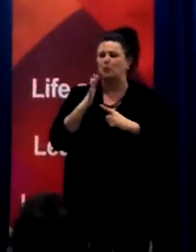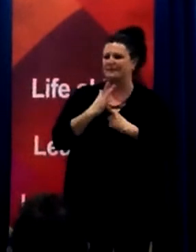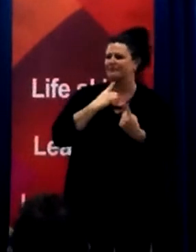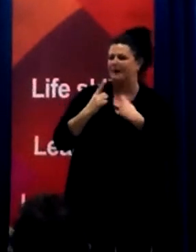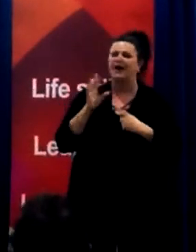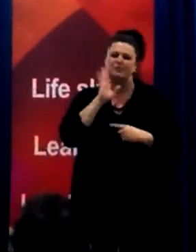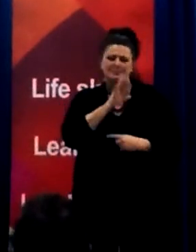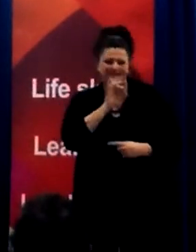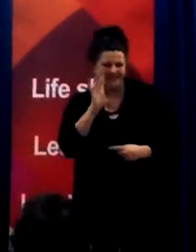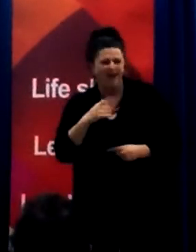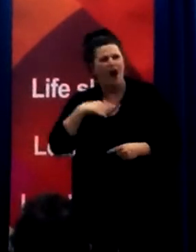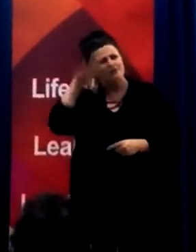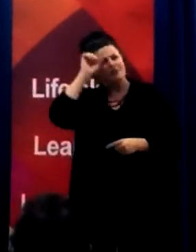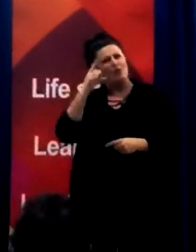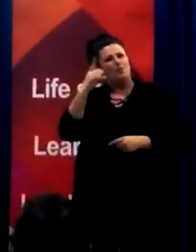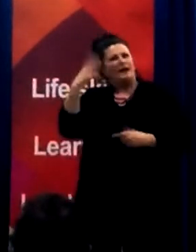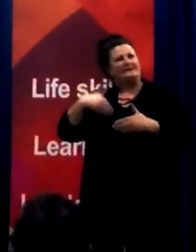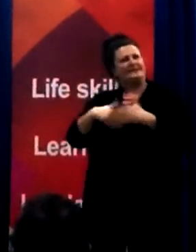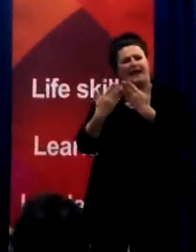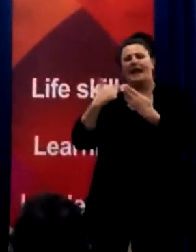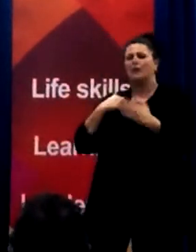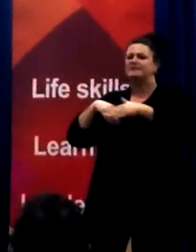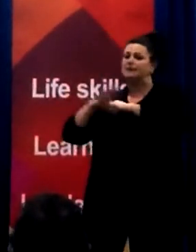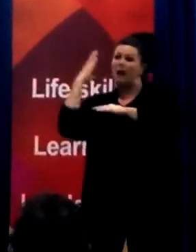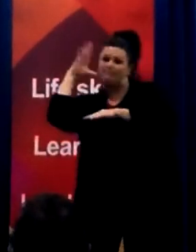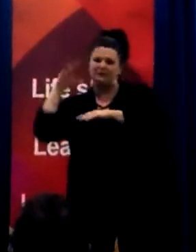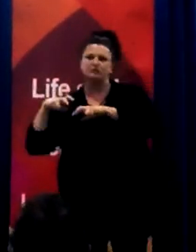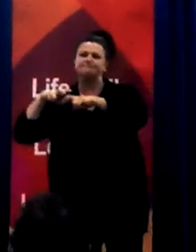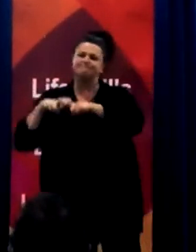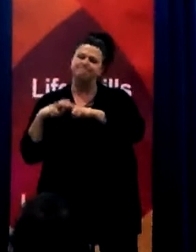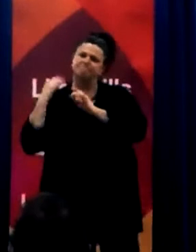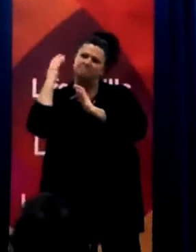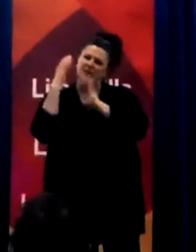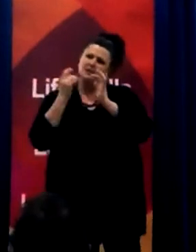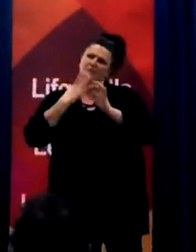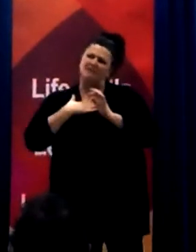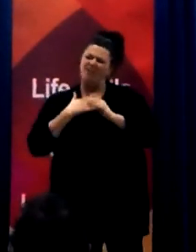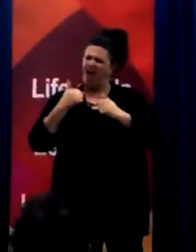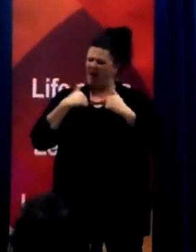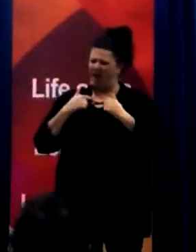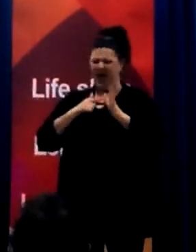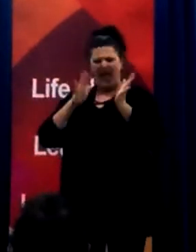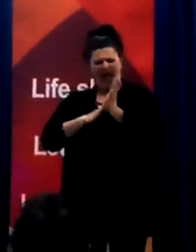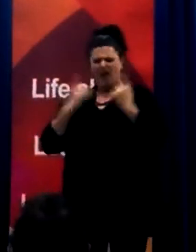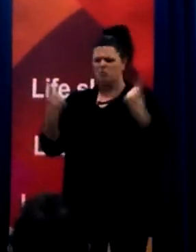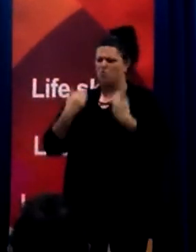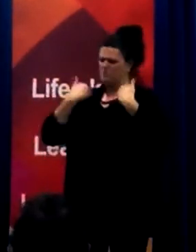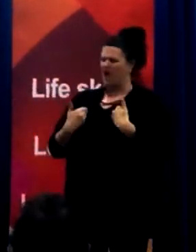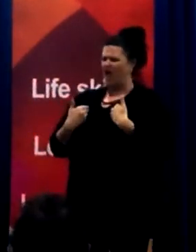I remember being in my bedroom one day and I thought to myself, “I am who I am.” So I started giving the Roger to the teachers directly.